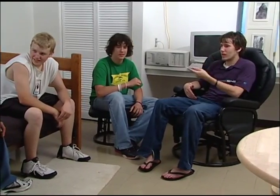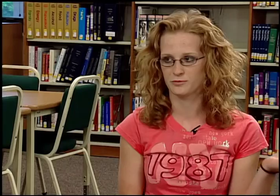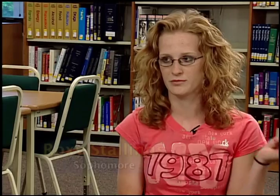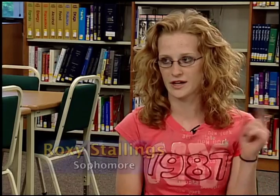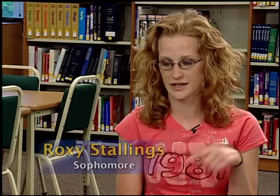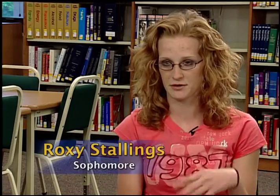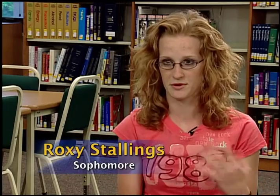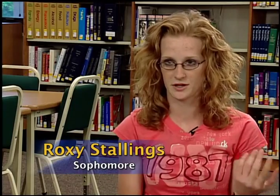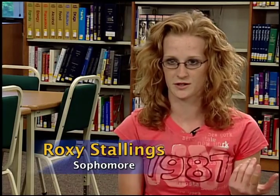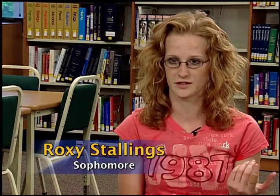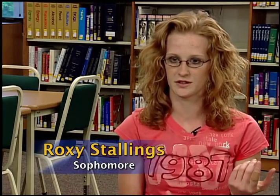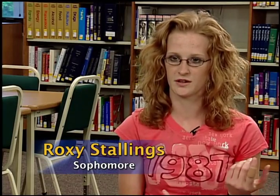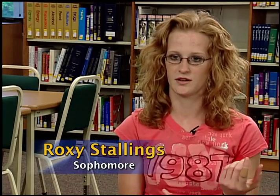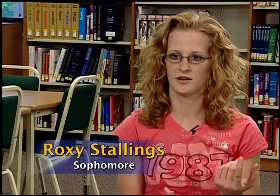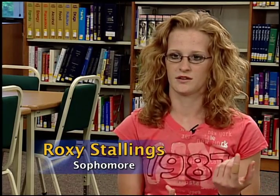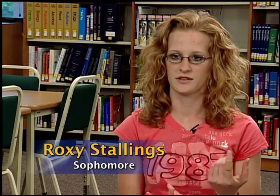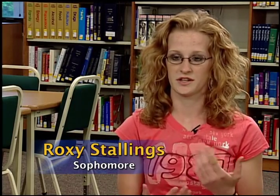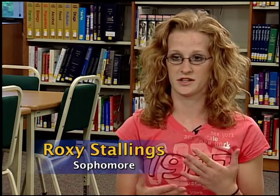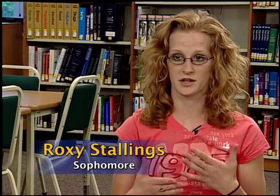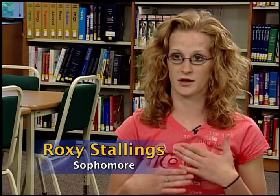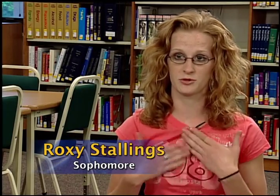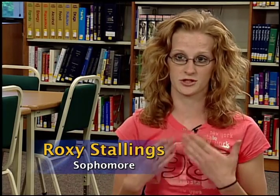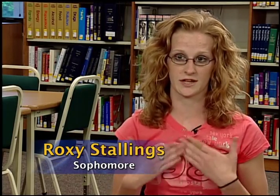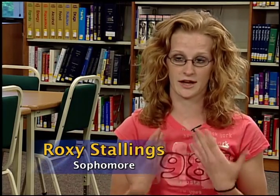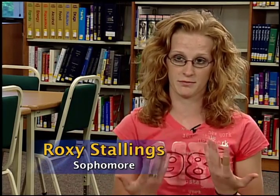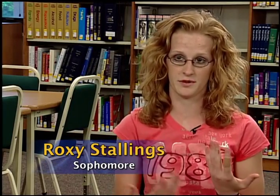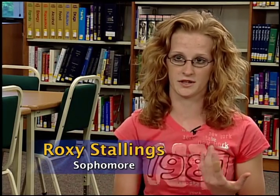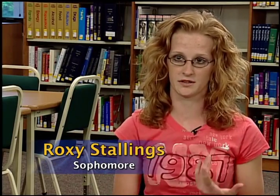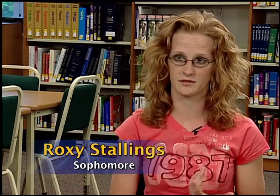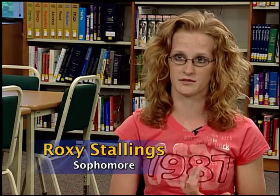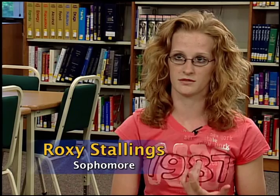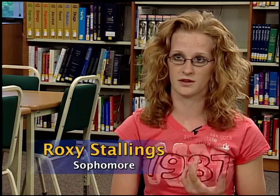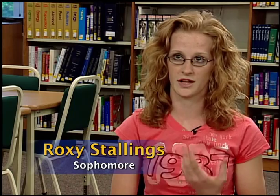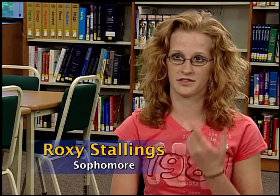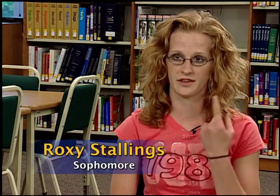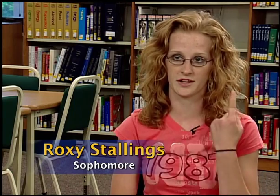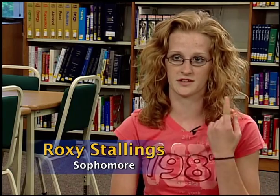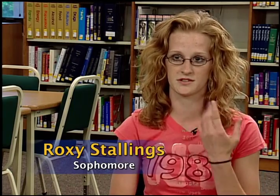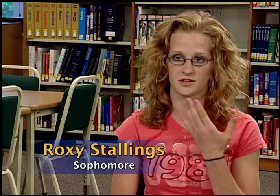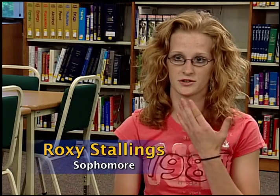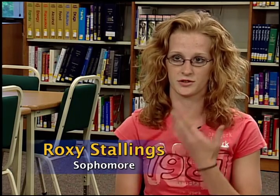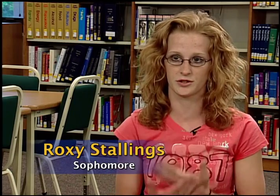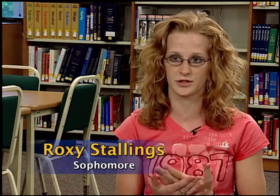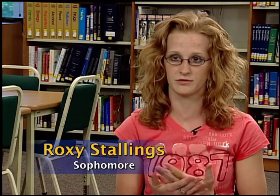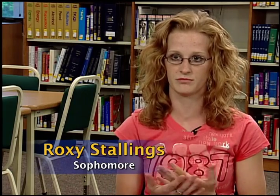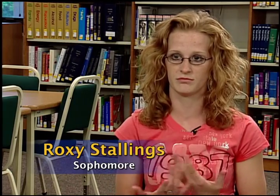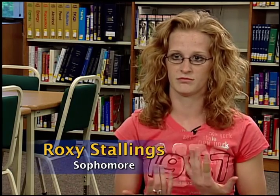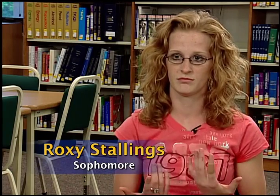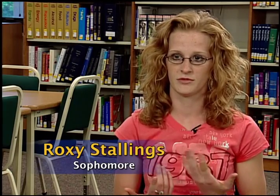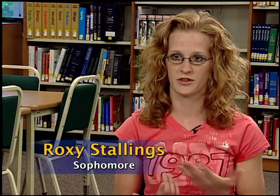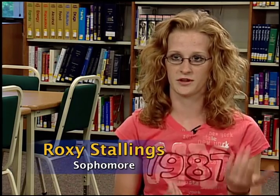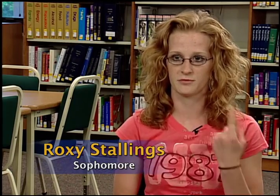I came here and I'm just happy and I think it's a good thing for me.